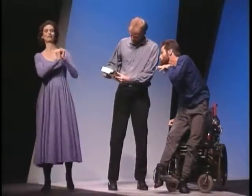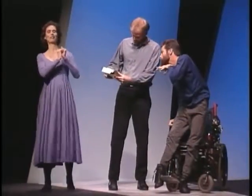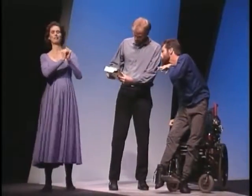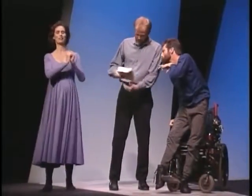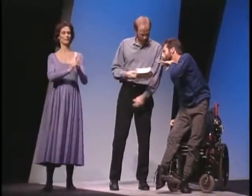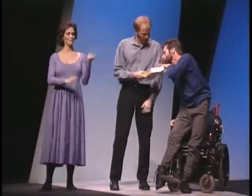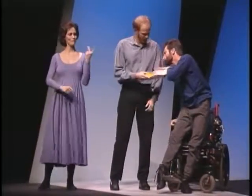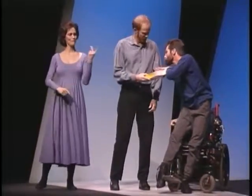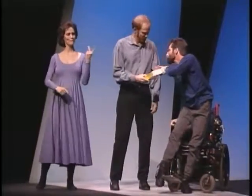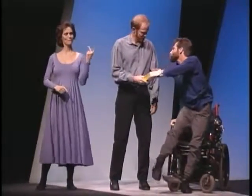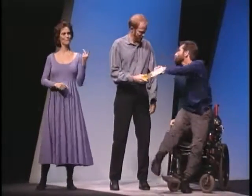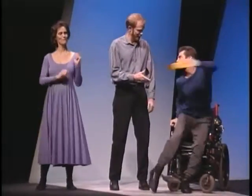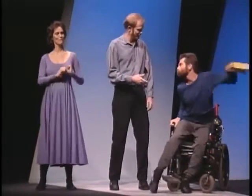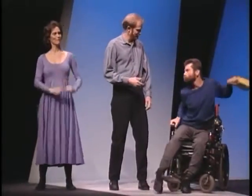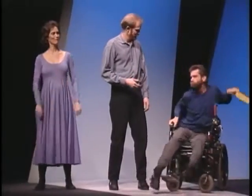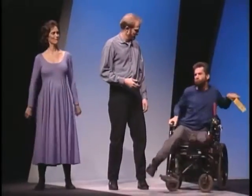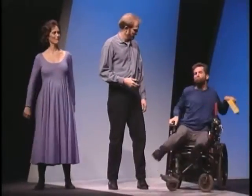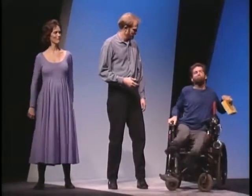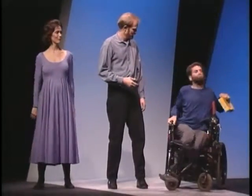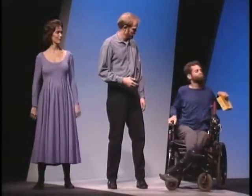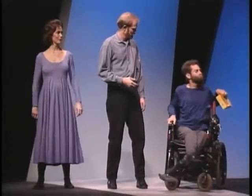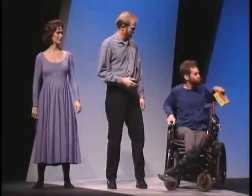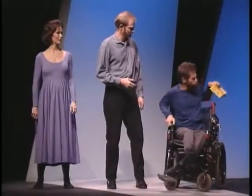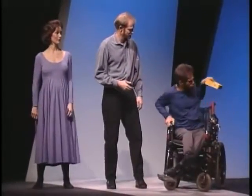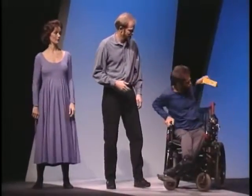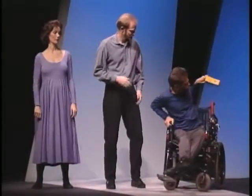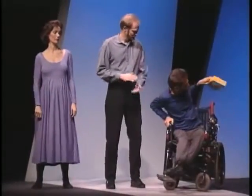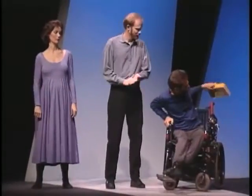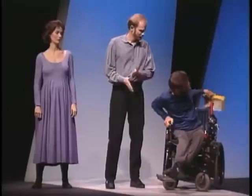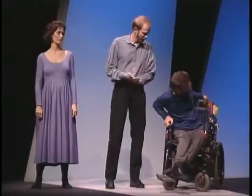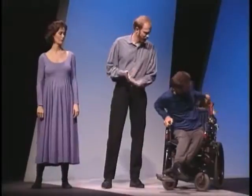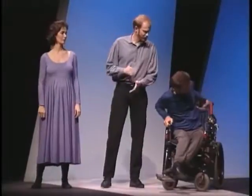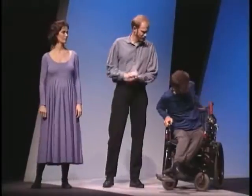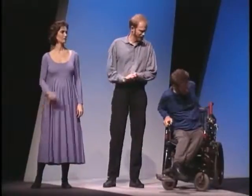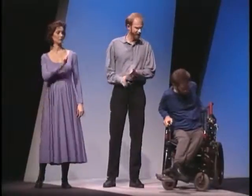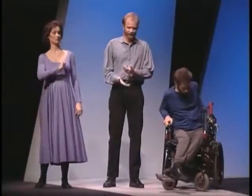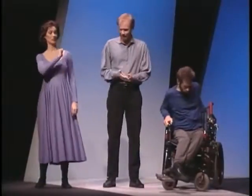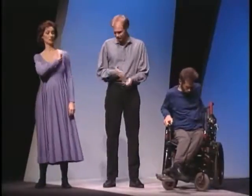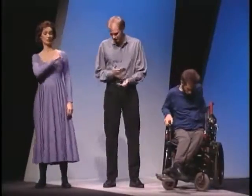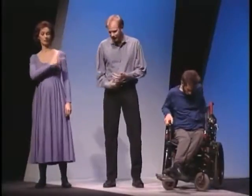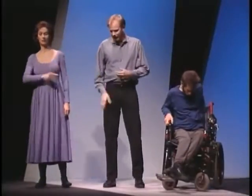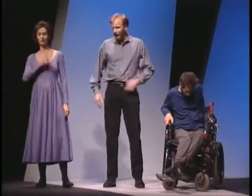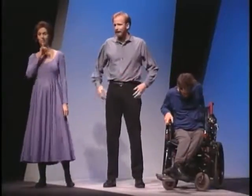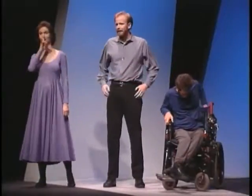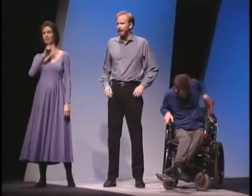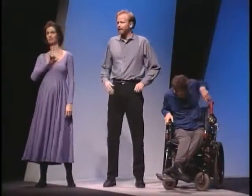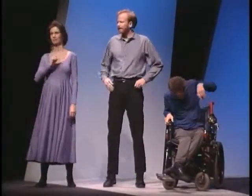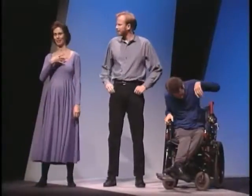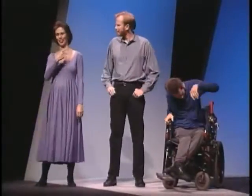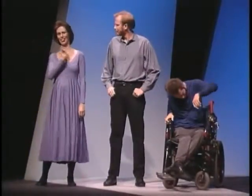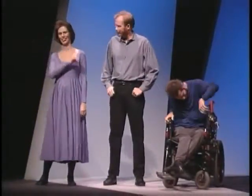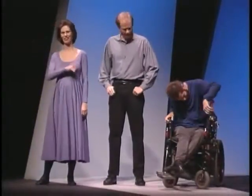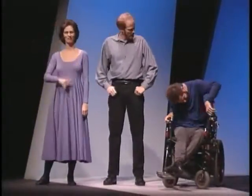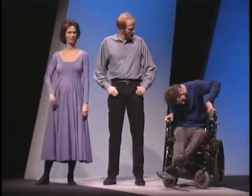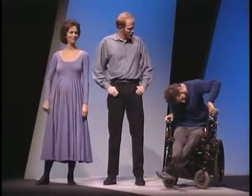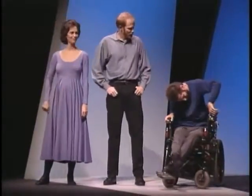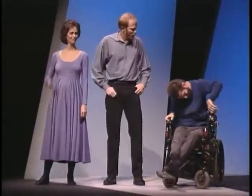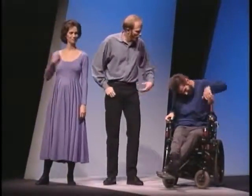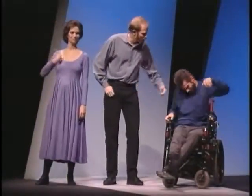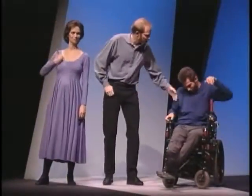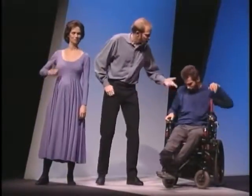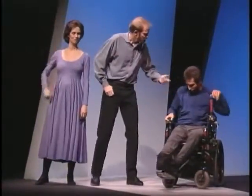you we're gonna work it out together huh Oh little attitude huh I like that so uh